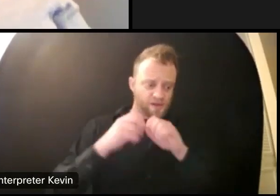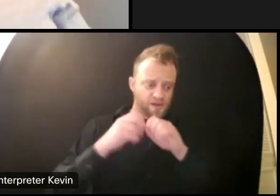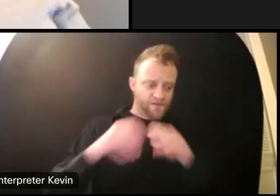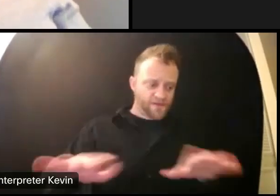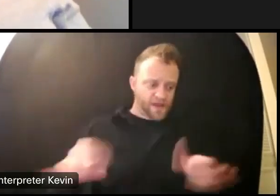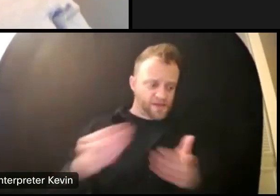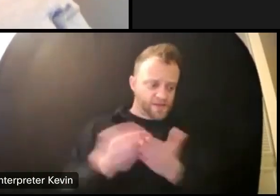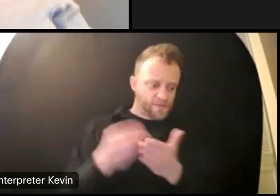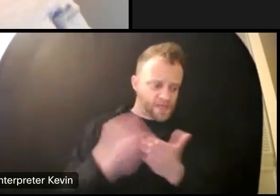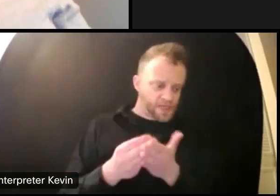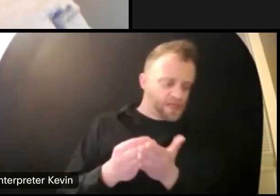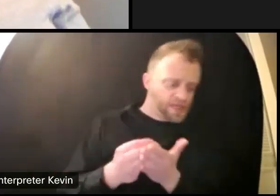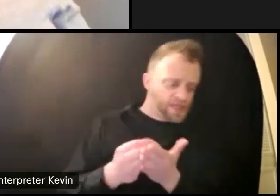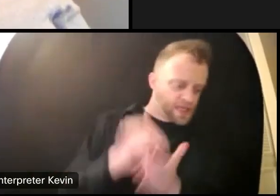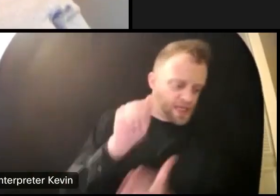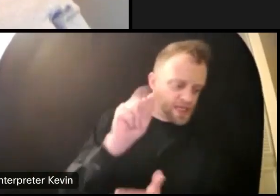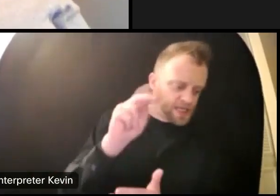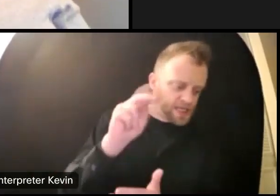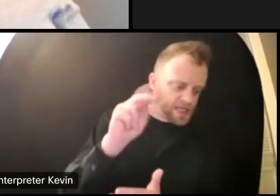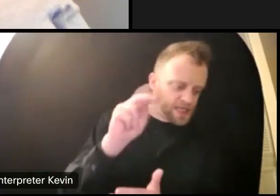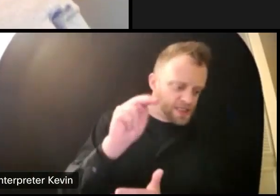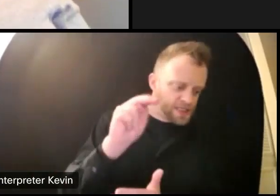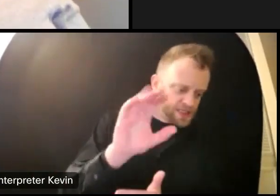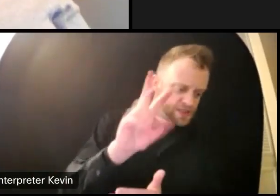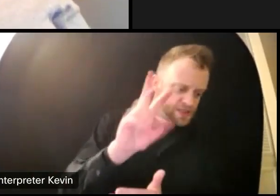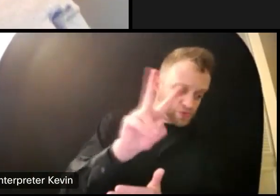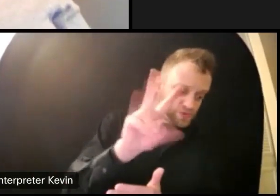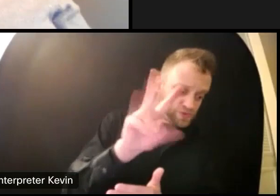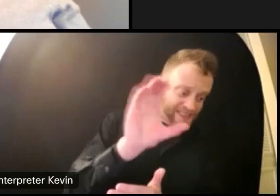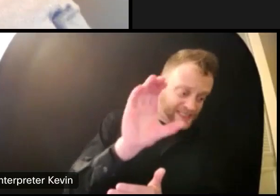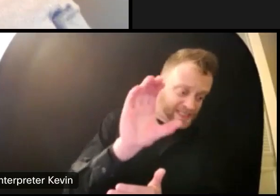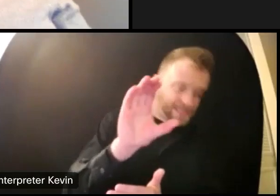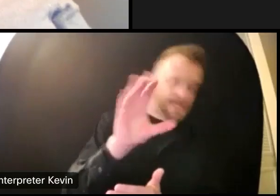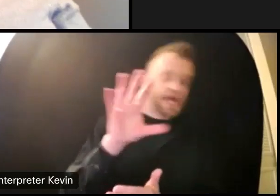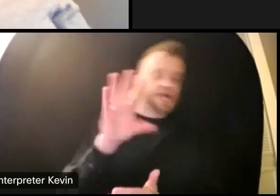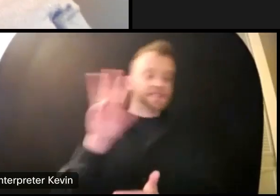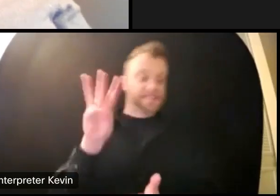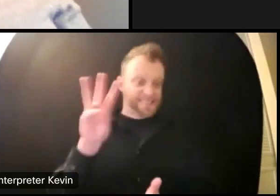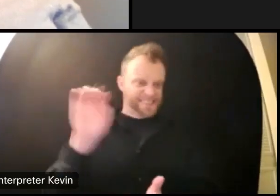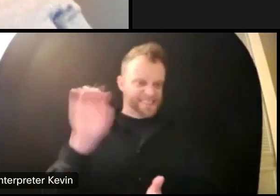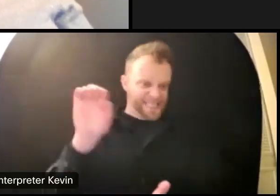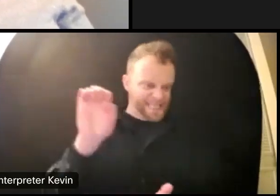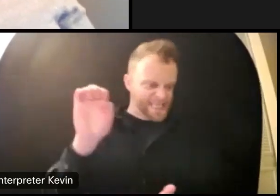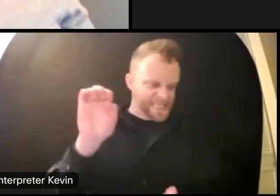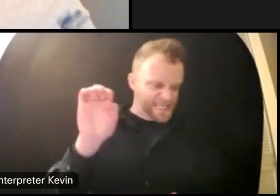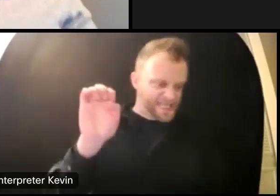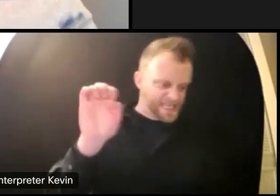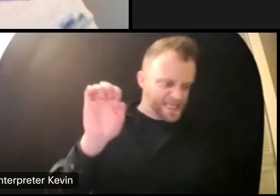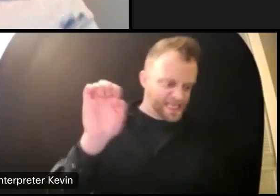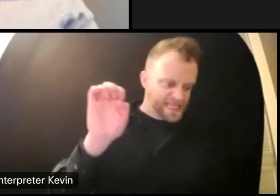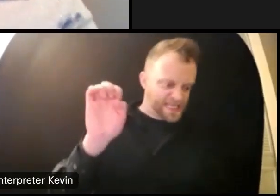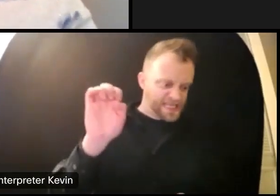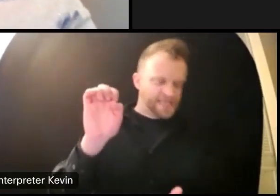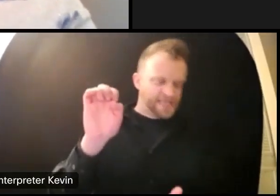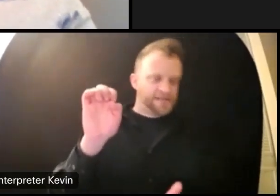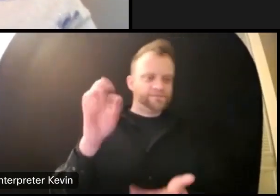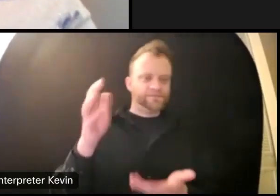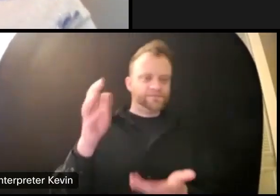is the first question. I can hold questions until you respond. (Boese) Yeah the shorter answer is